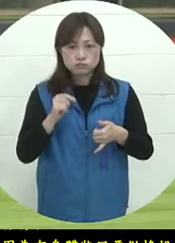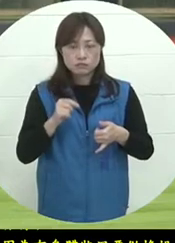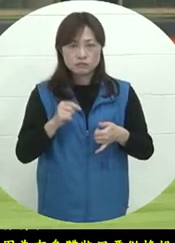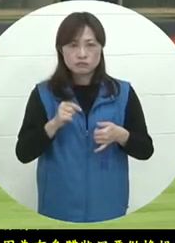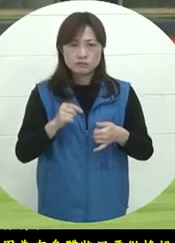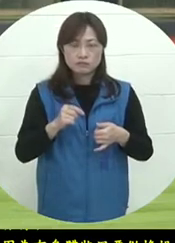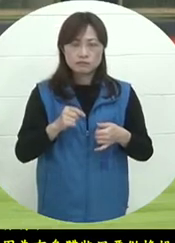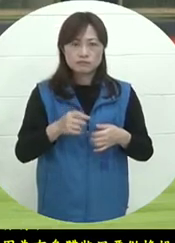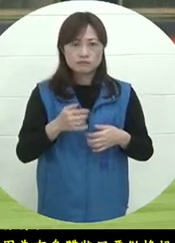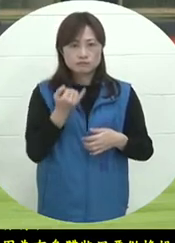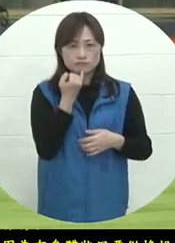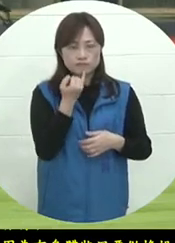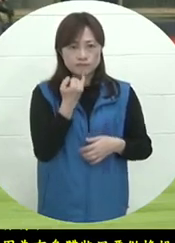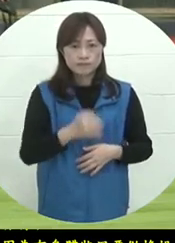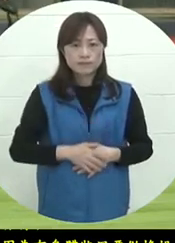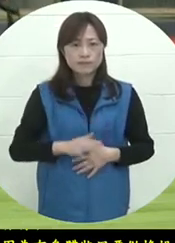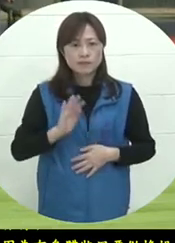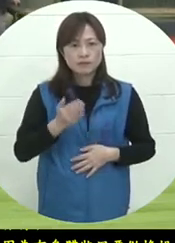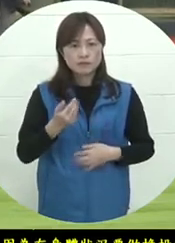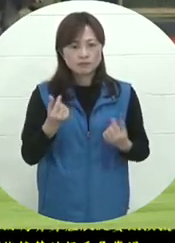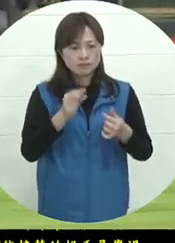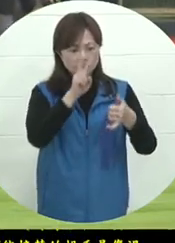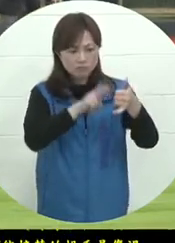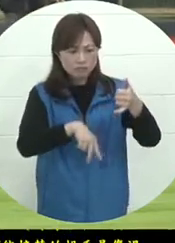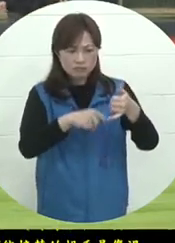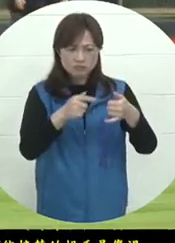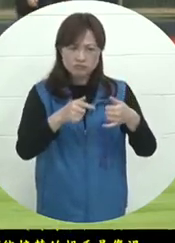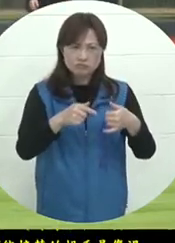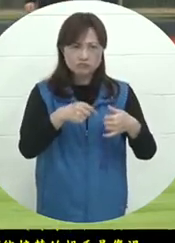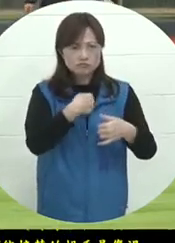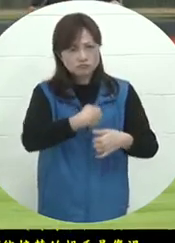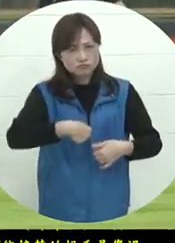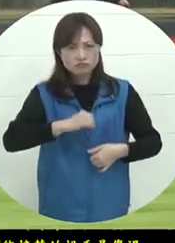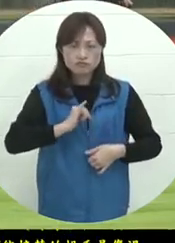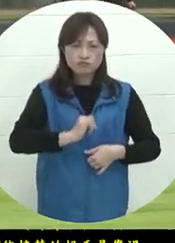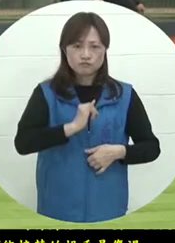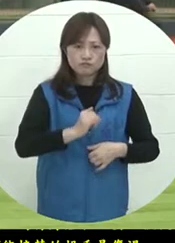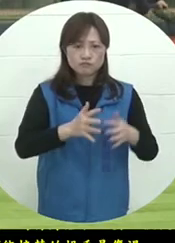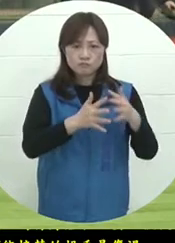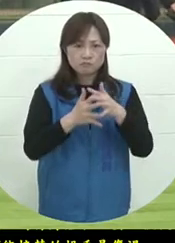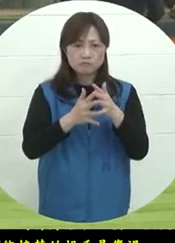. It's not a big deal because the coach of the American team soon left the game at this time